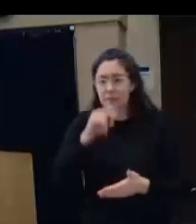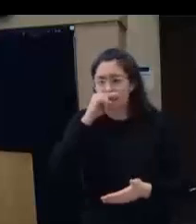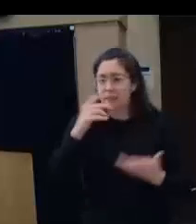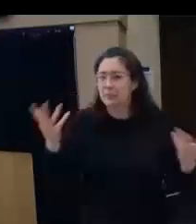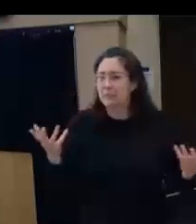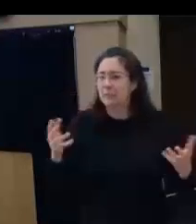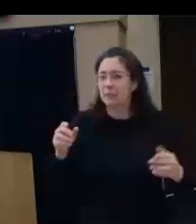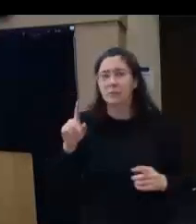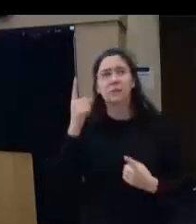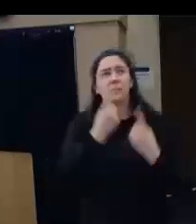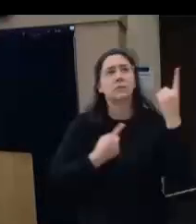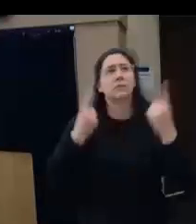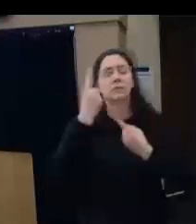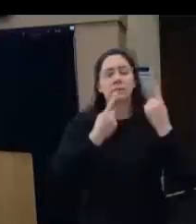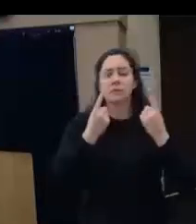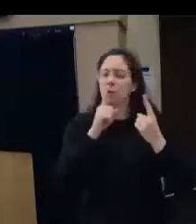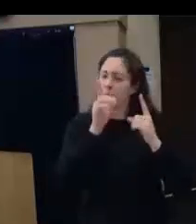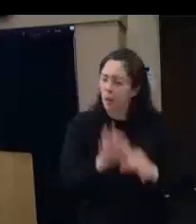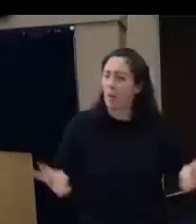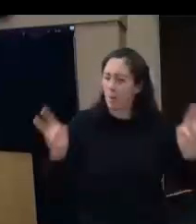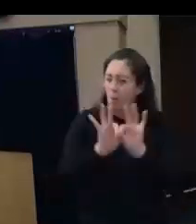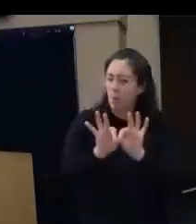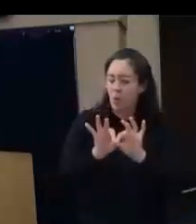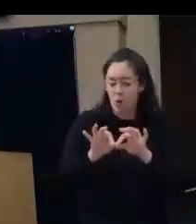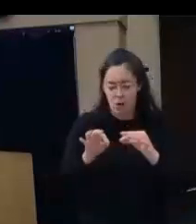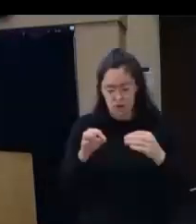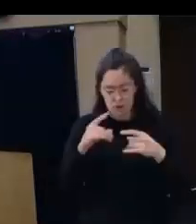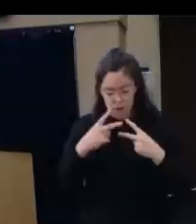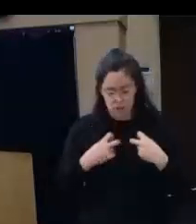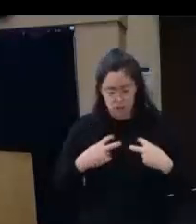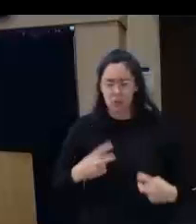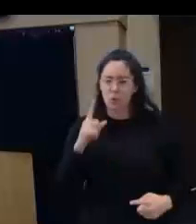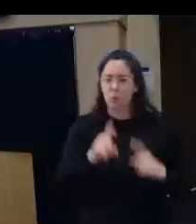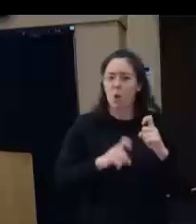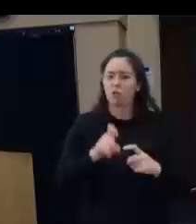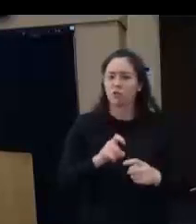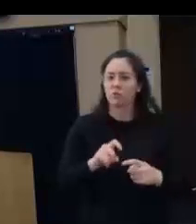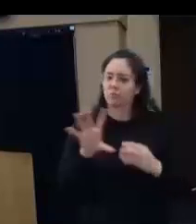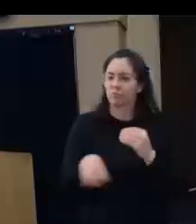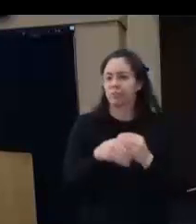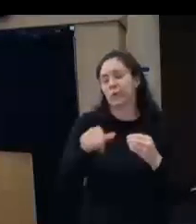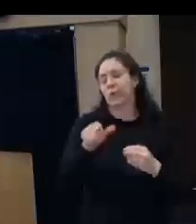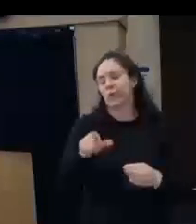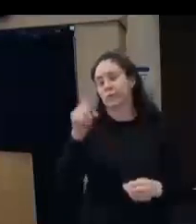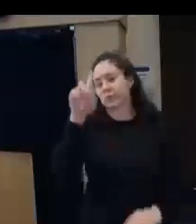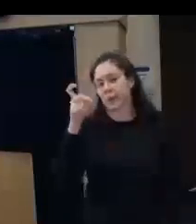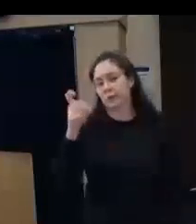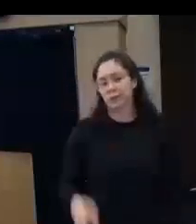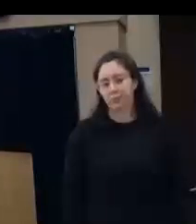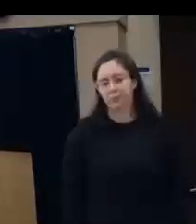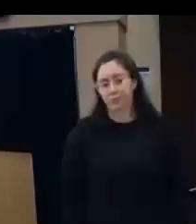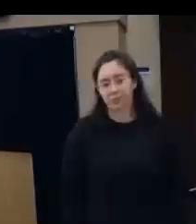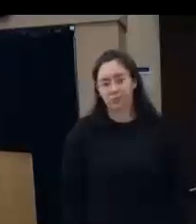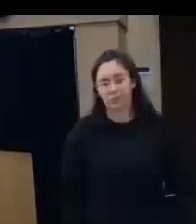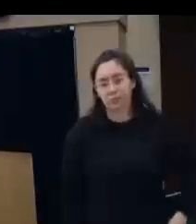lot of really important and sometimes existential questions that accompany this um this diagnosis